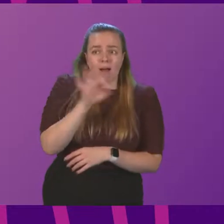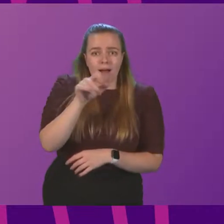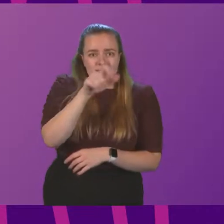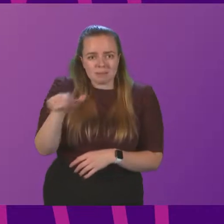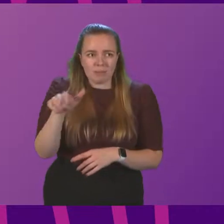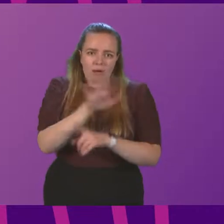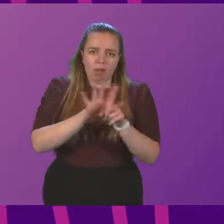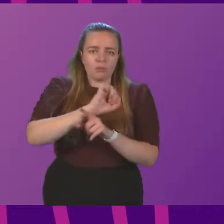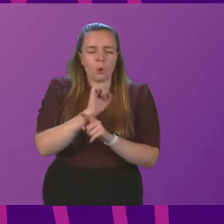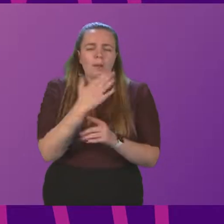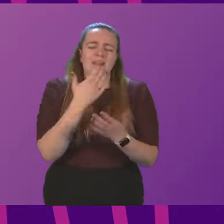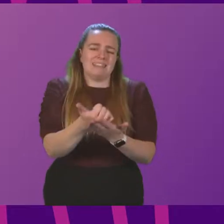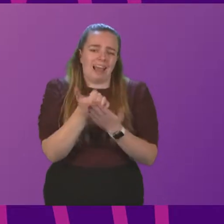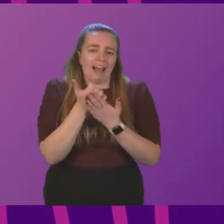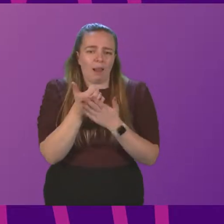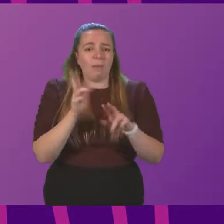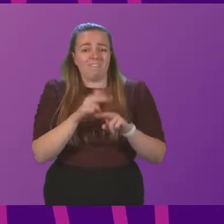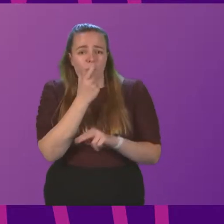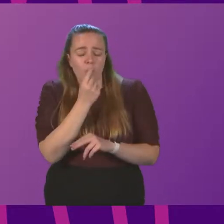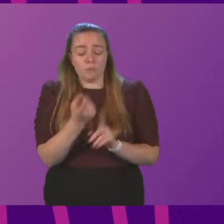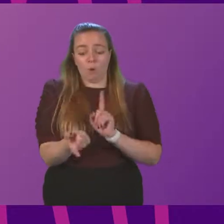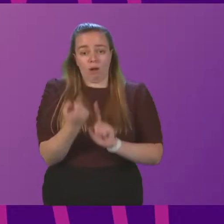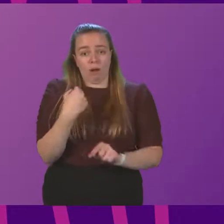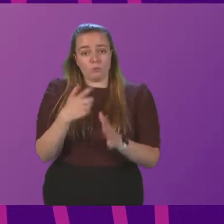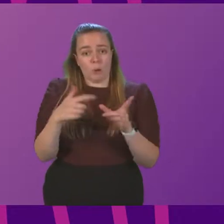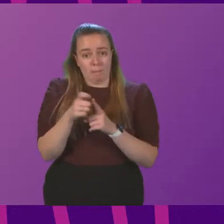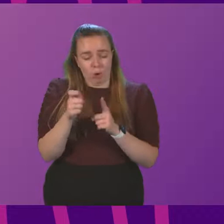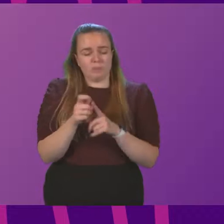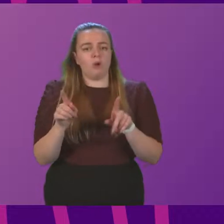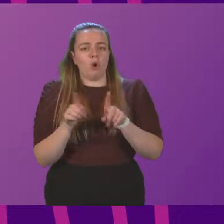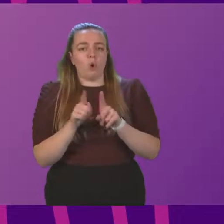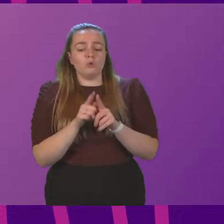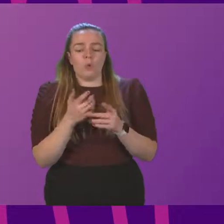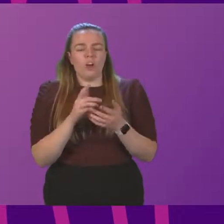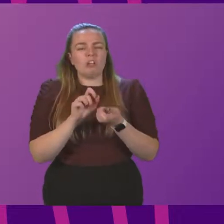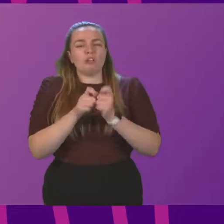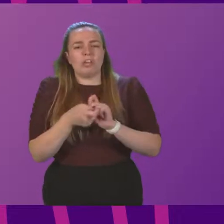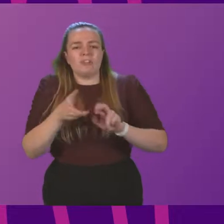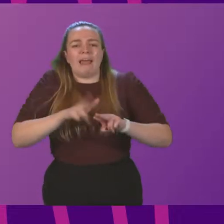Scotland to help us where possible by coming to appointments, and rescheduling where necessary.